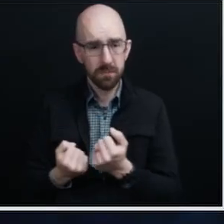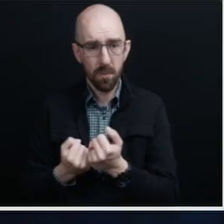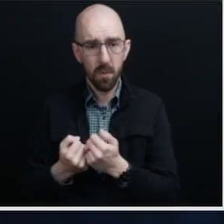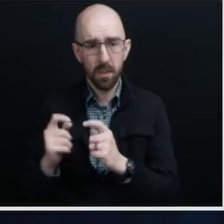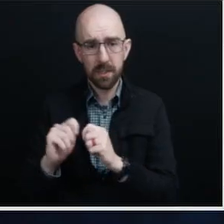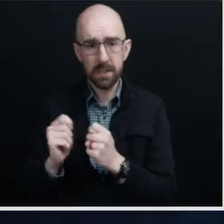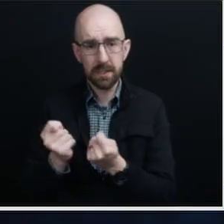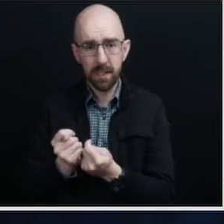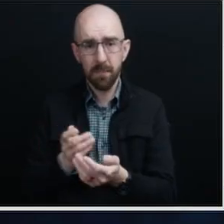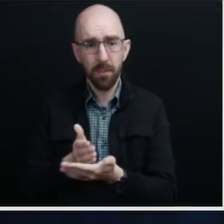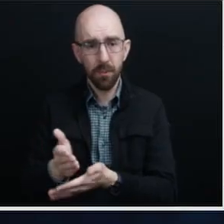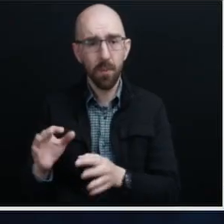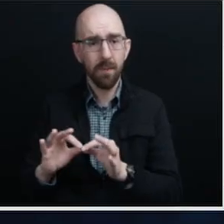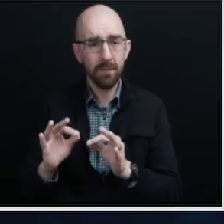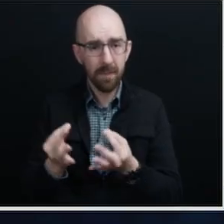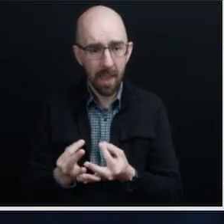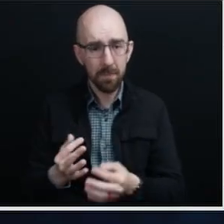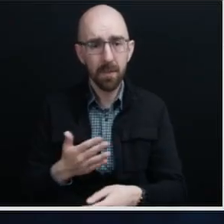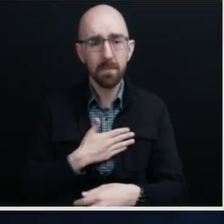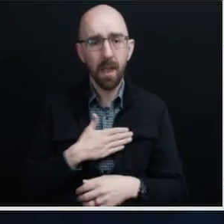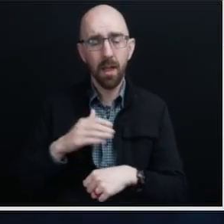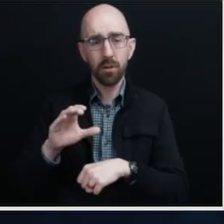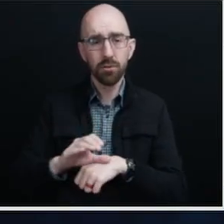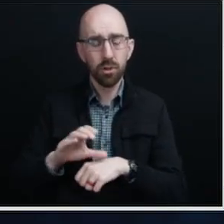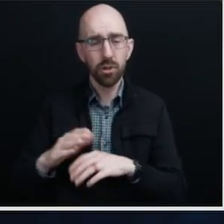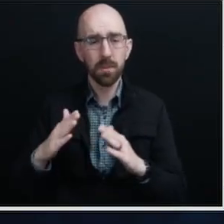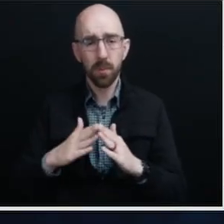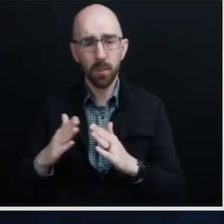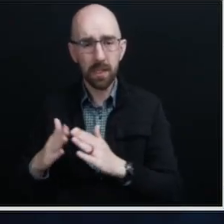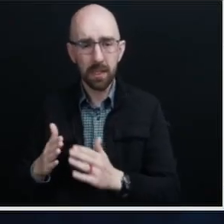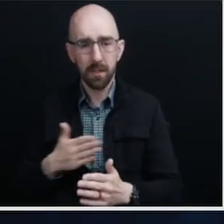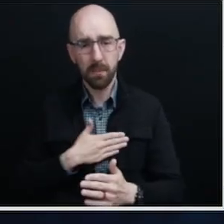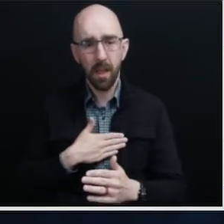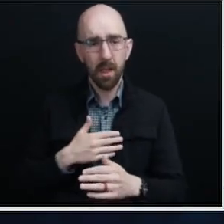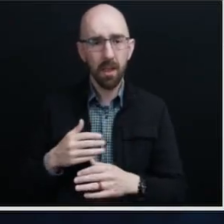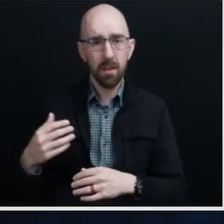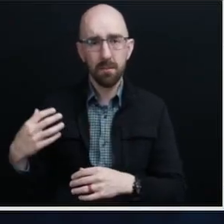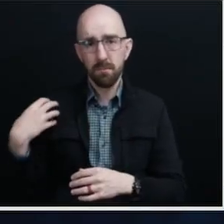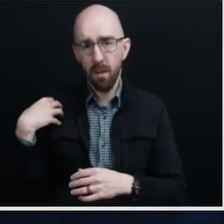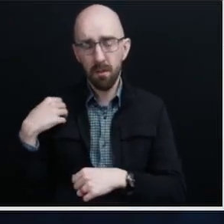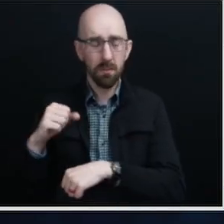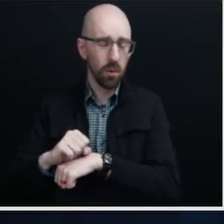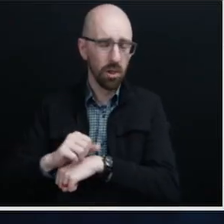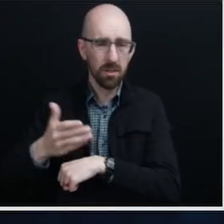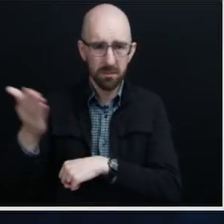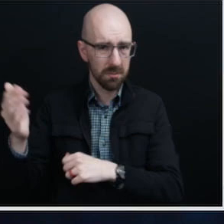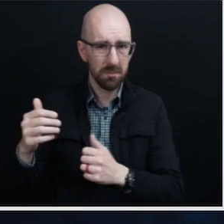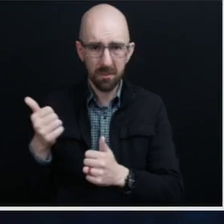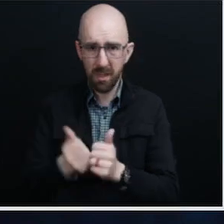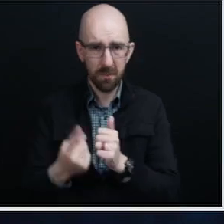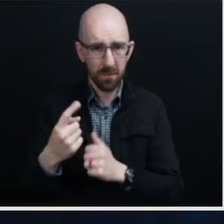my family, my church community, my employer, everyone was very supportive during that time. So,